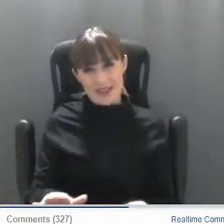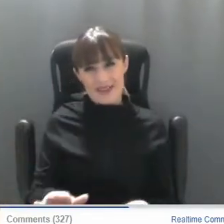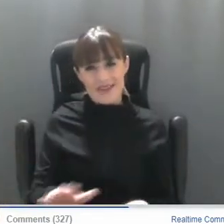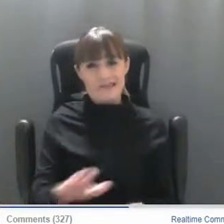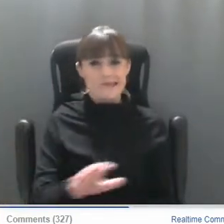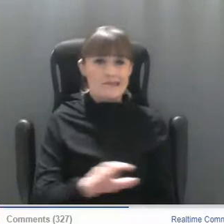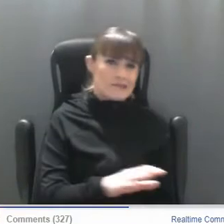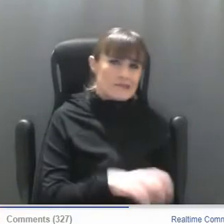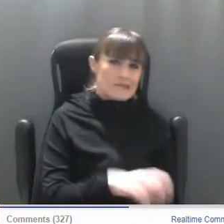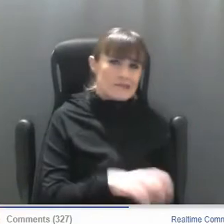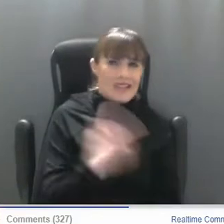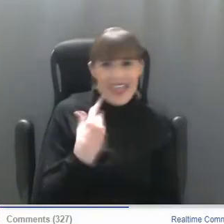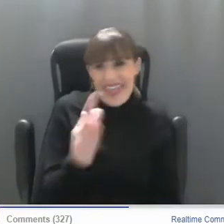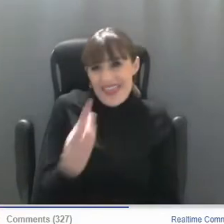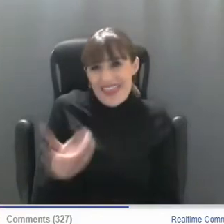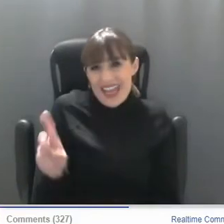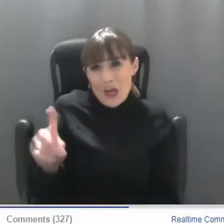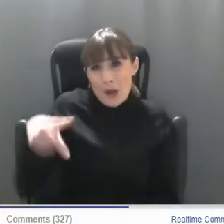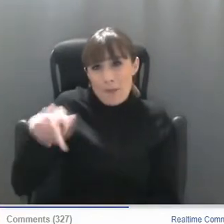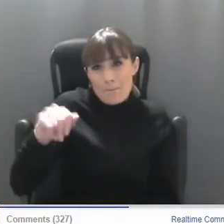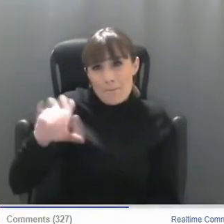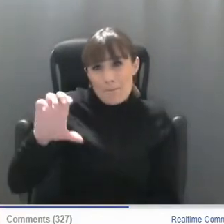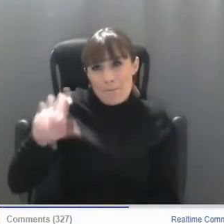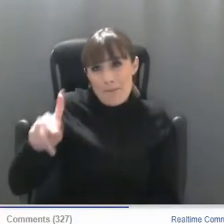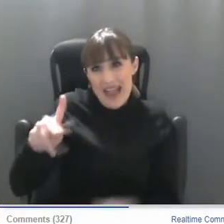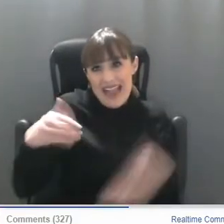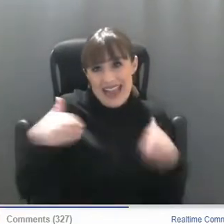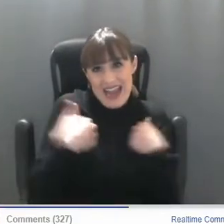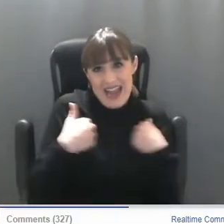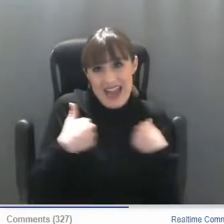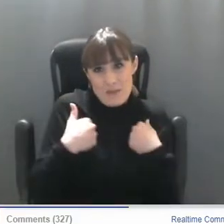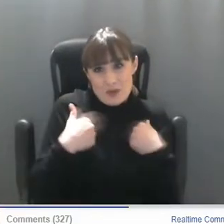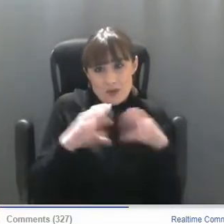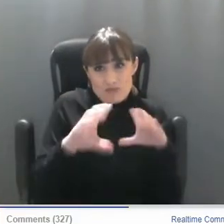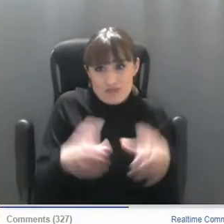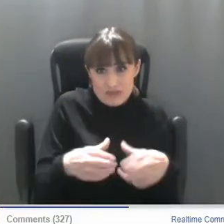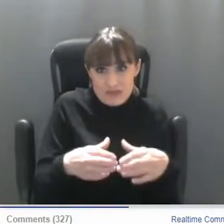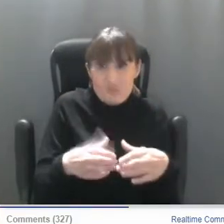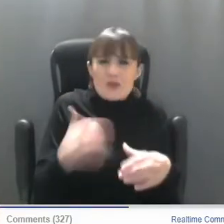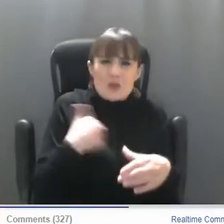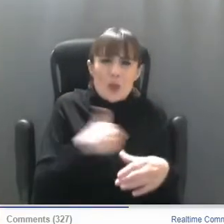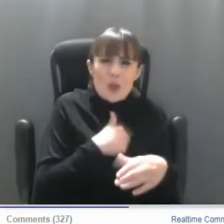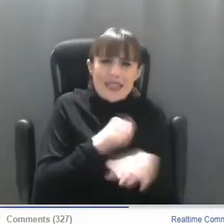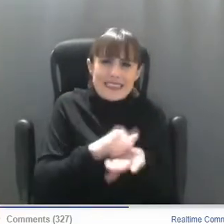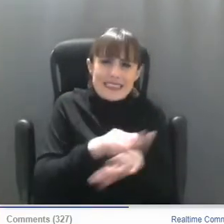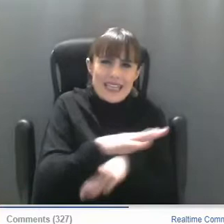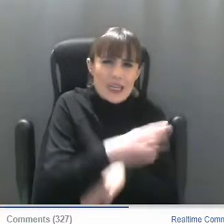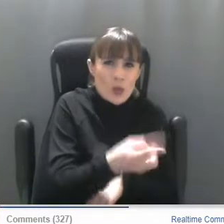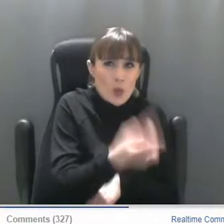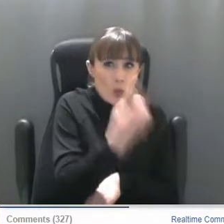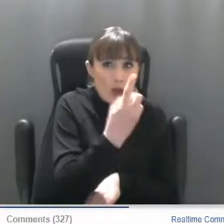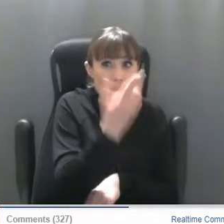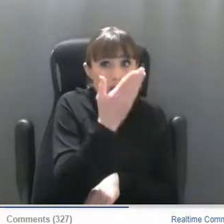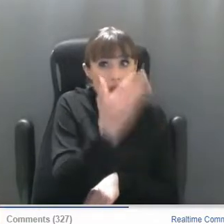That was a little bit ago. We sent our remaining wolf up to a sanctuary, and because wolves are no longer considered endangered- they're not